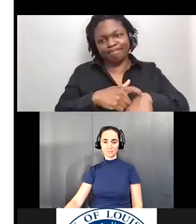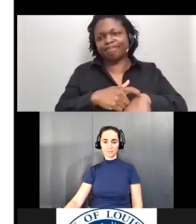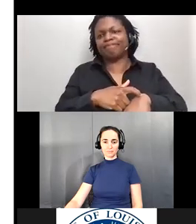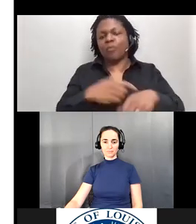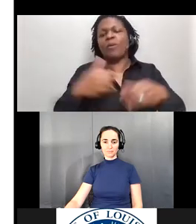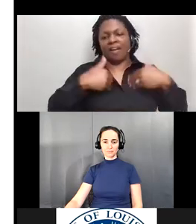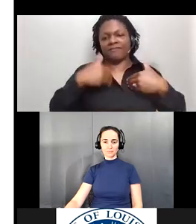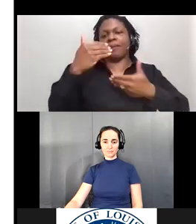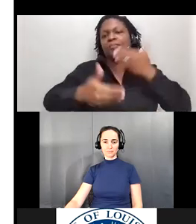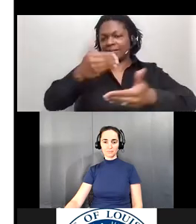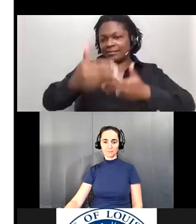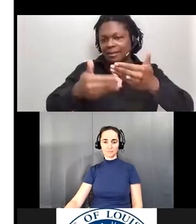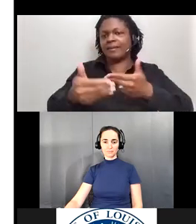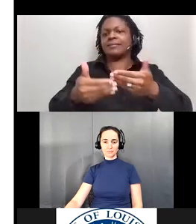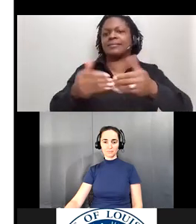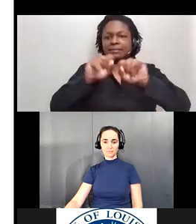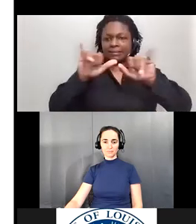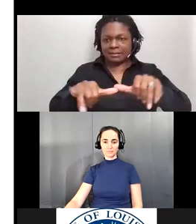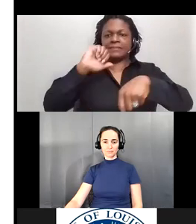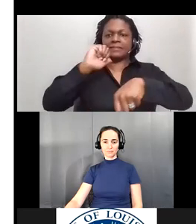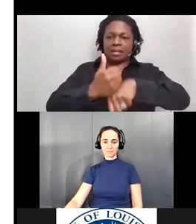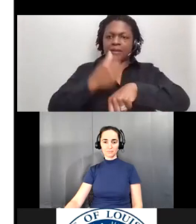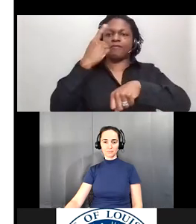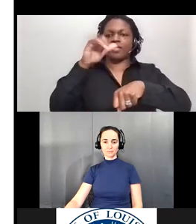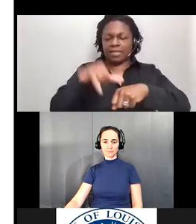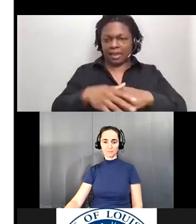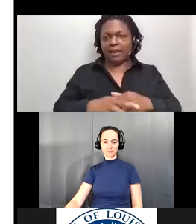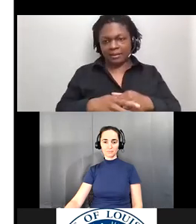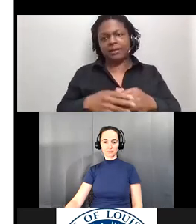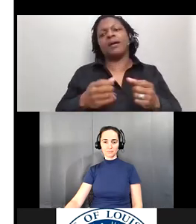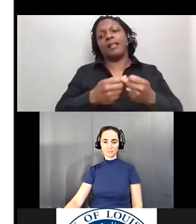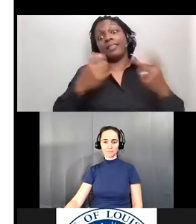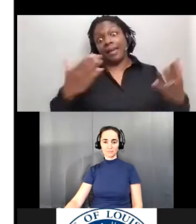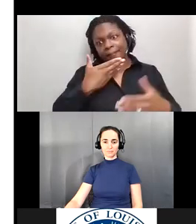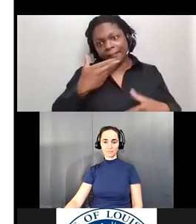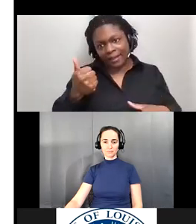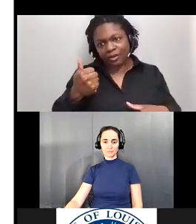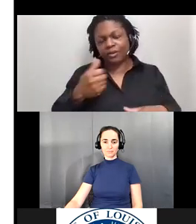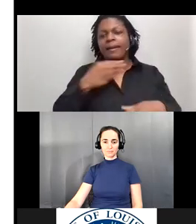setup there is a system setup for that. It is much better and safer to do that in that